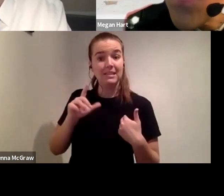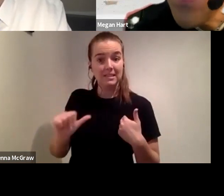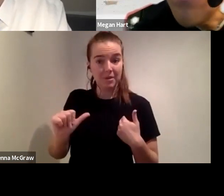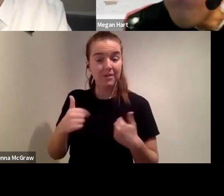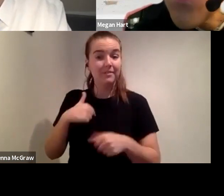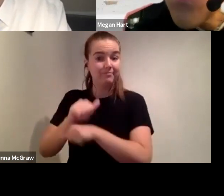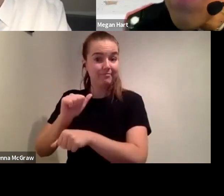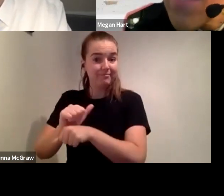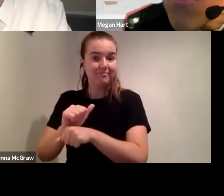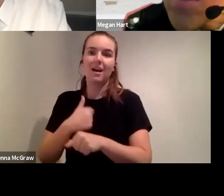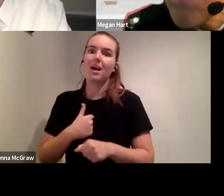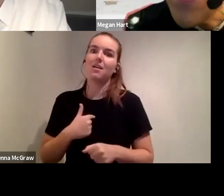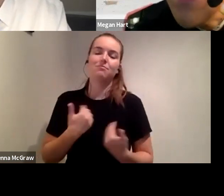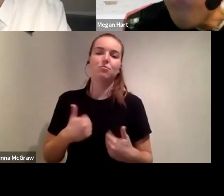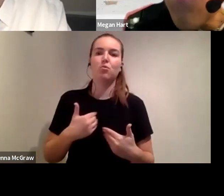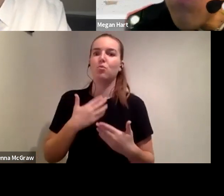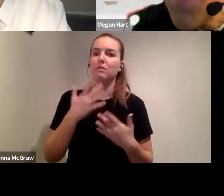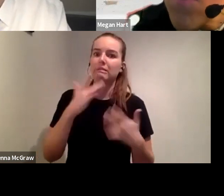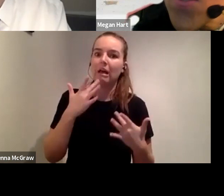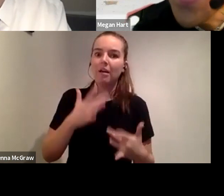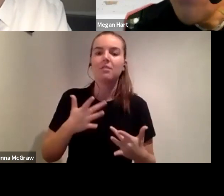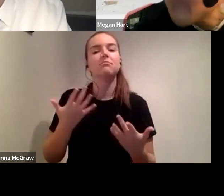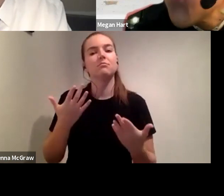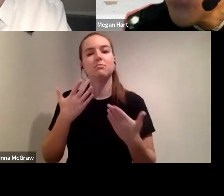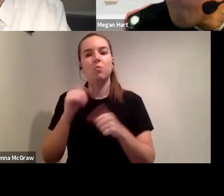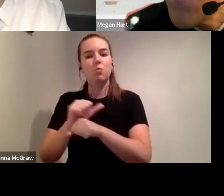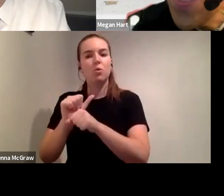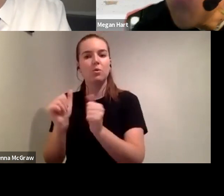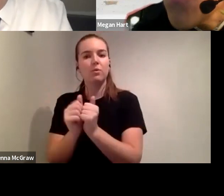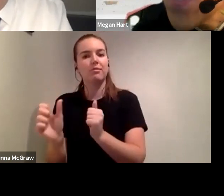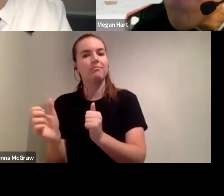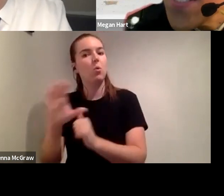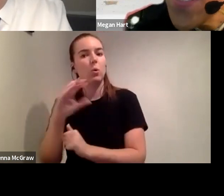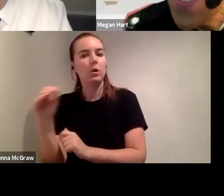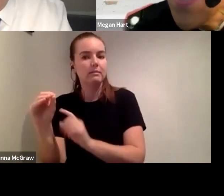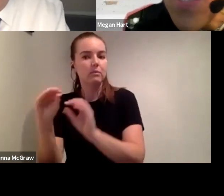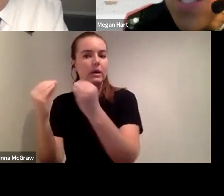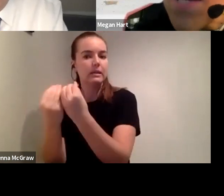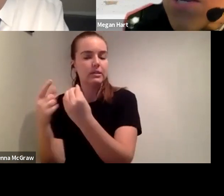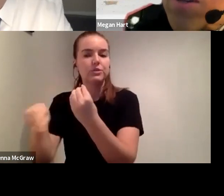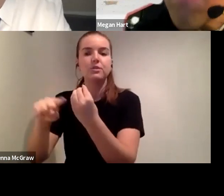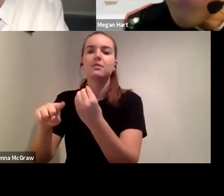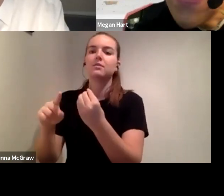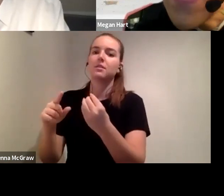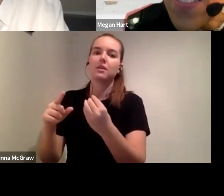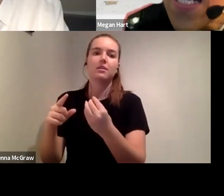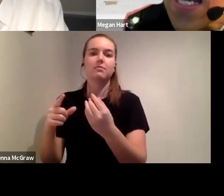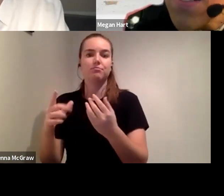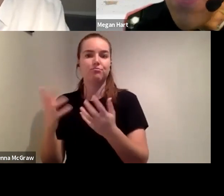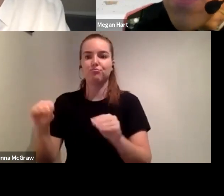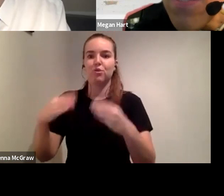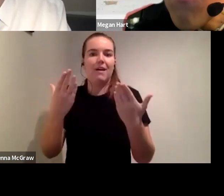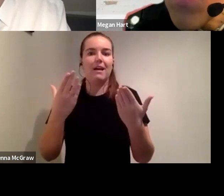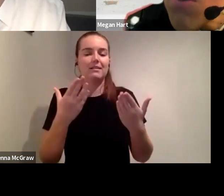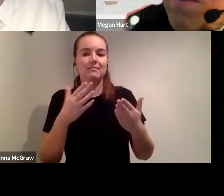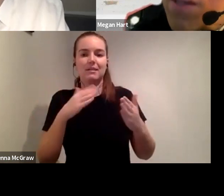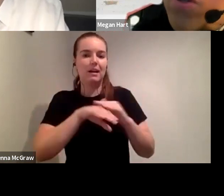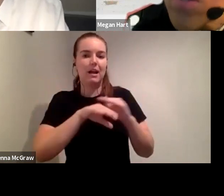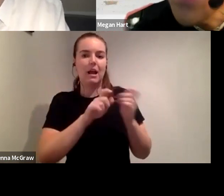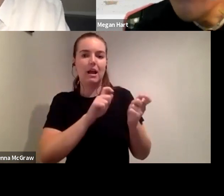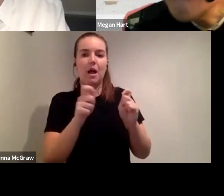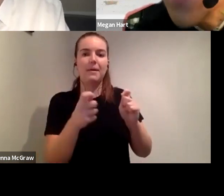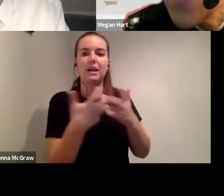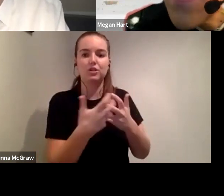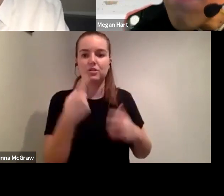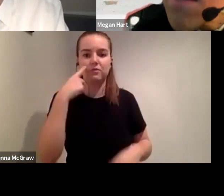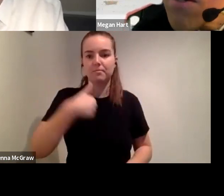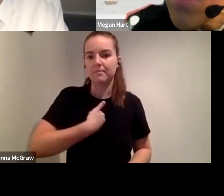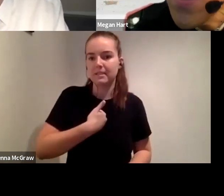Megan Hart: I am going to speak first about myself.